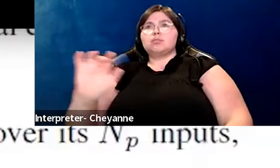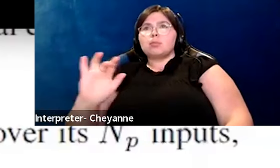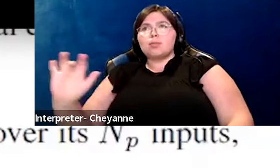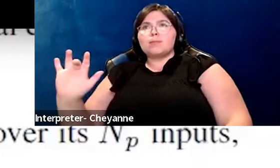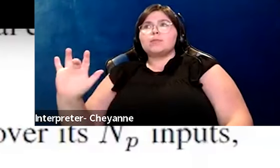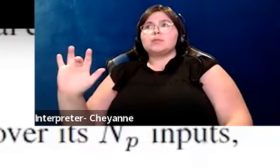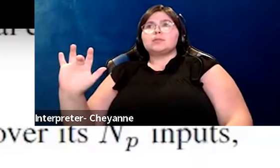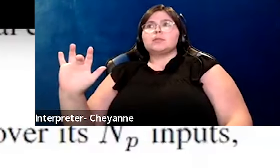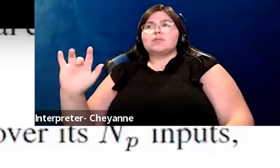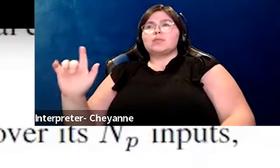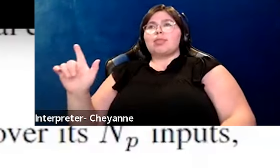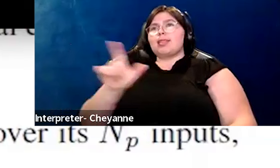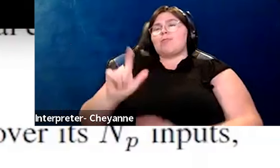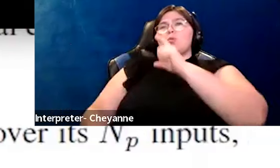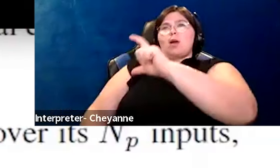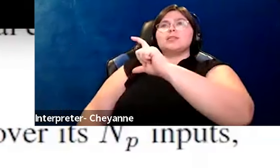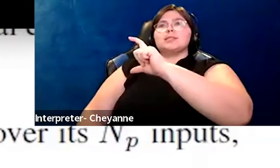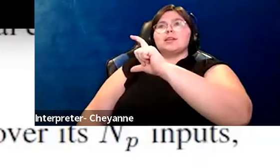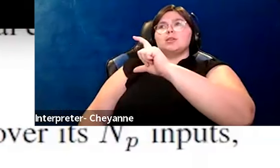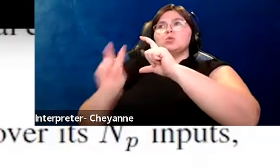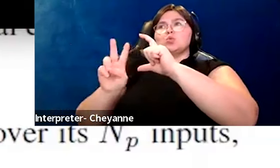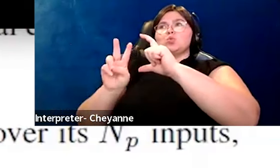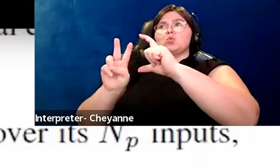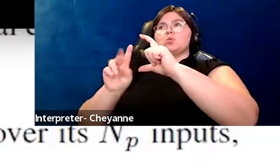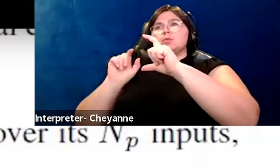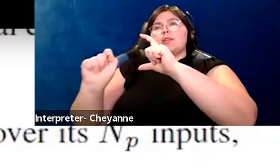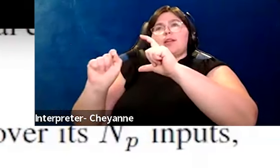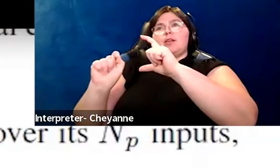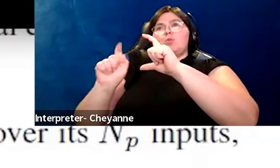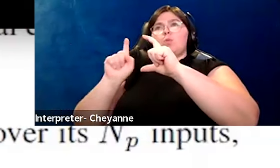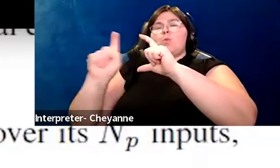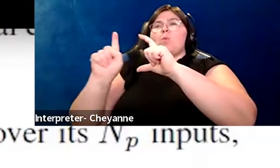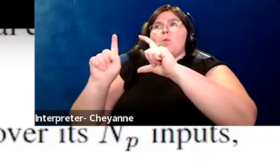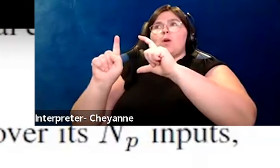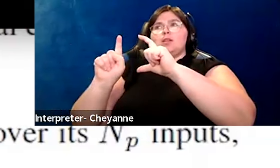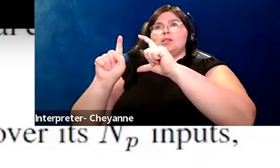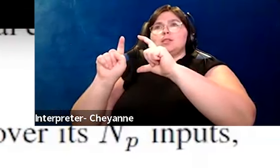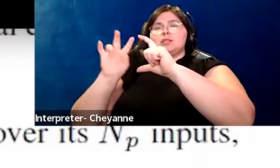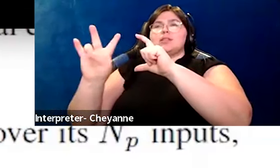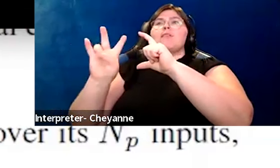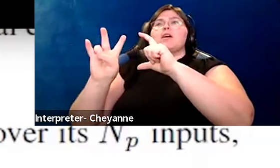Left paren 2 dot 1 7 right paren.